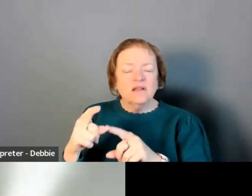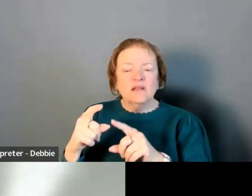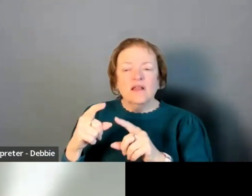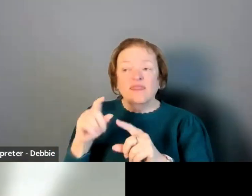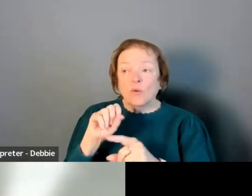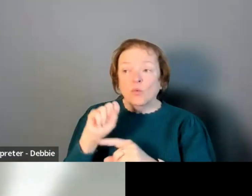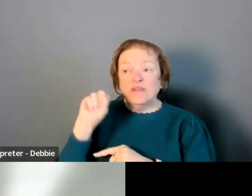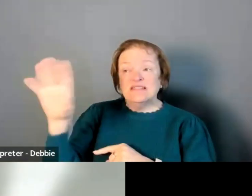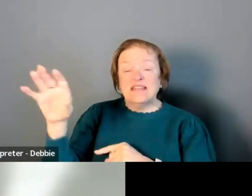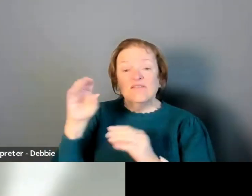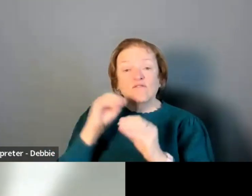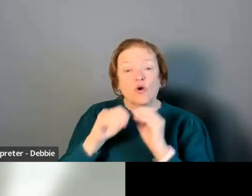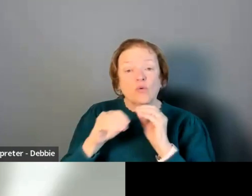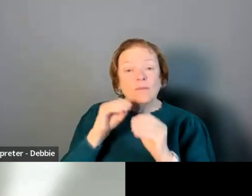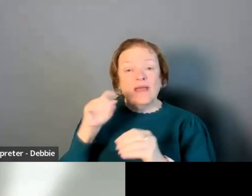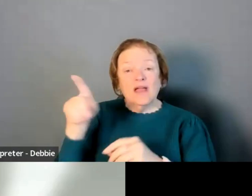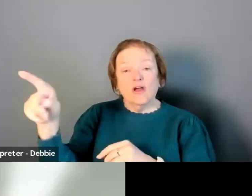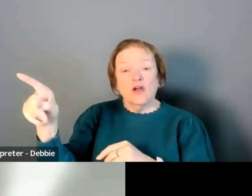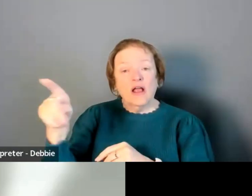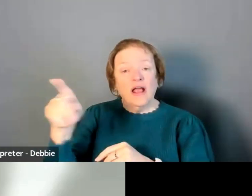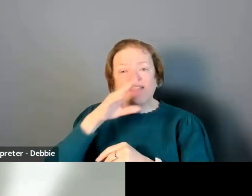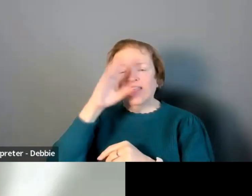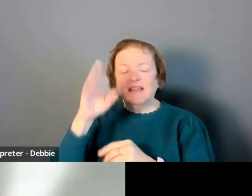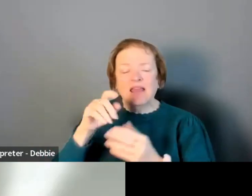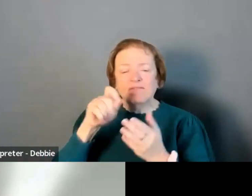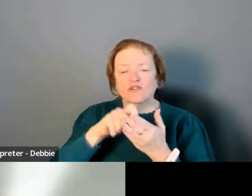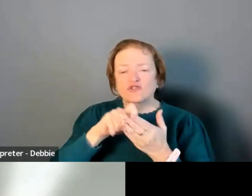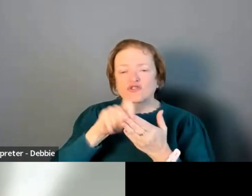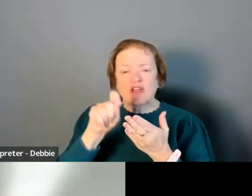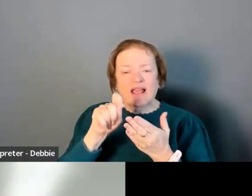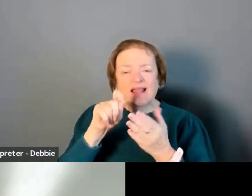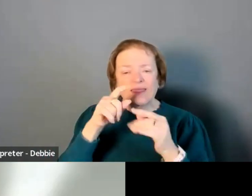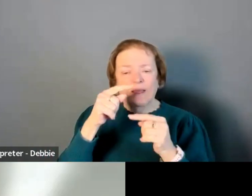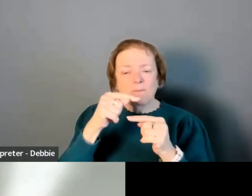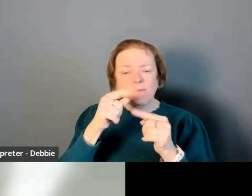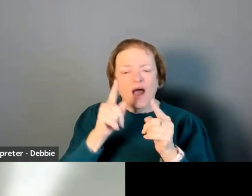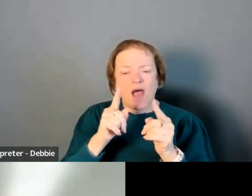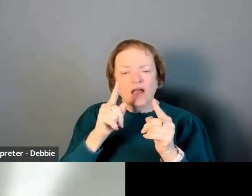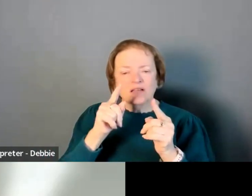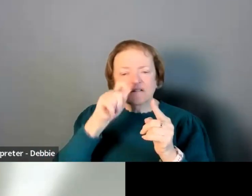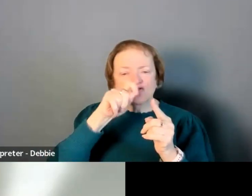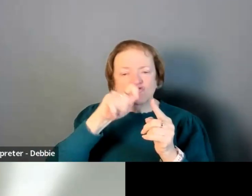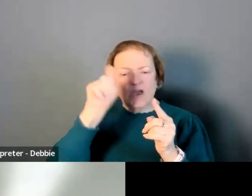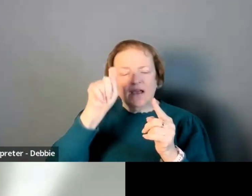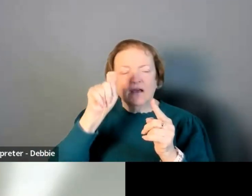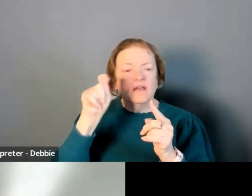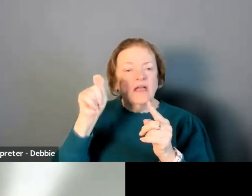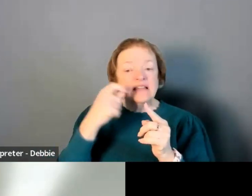nobody would check the box on the repair form to say the child had. FM installed on their personal device.